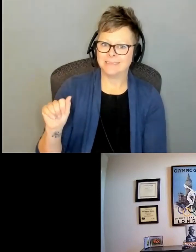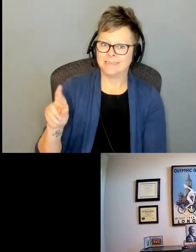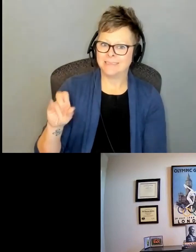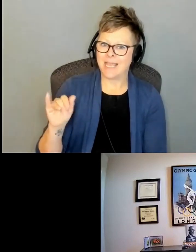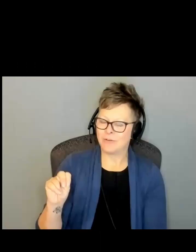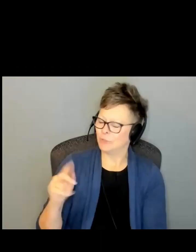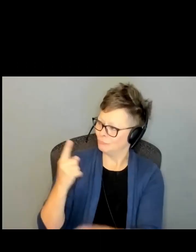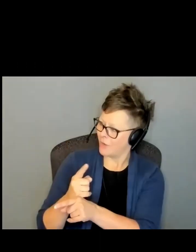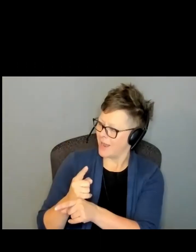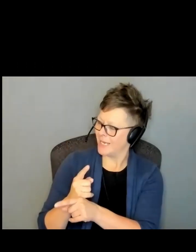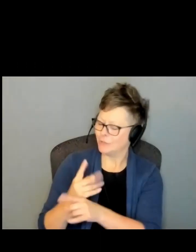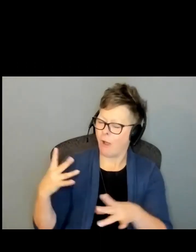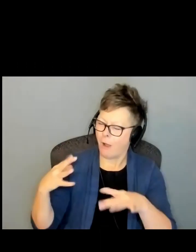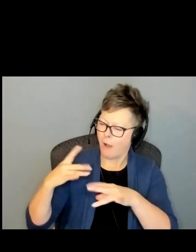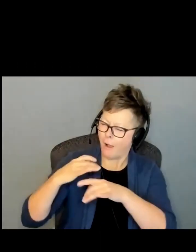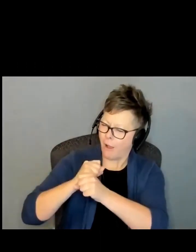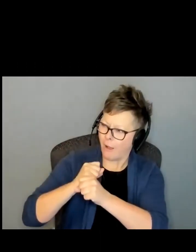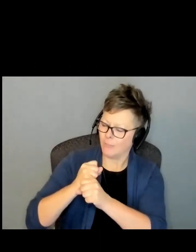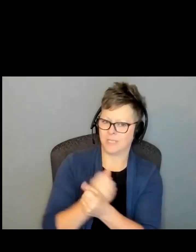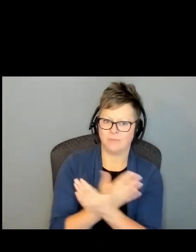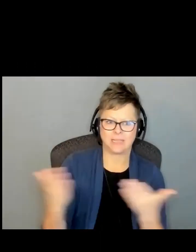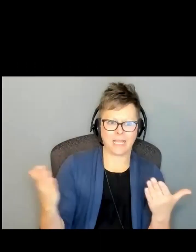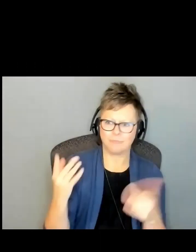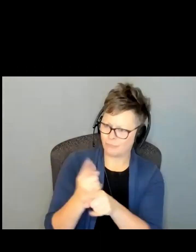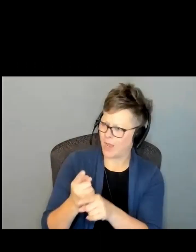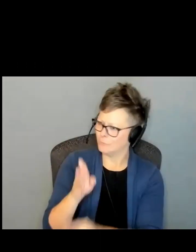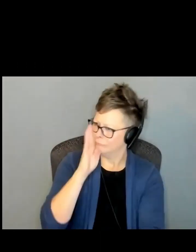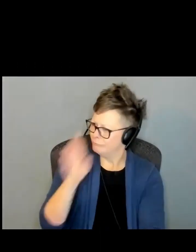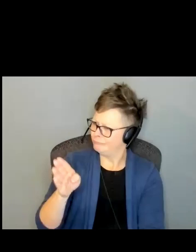It is so pointed and straightforward.